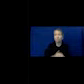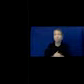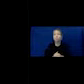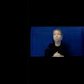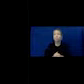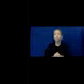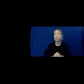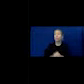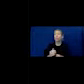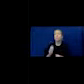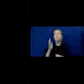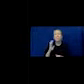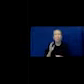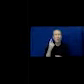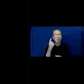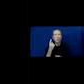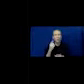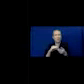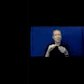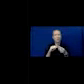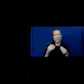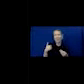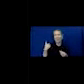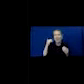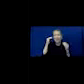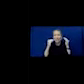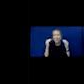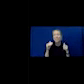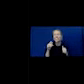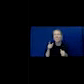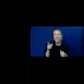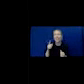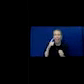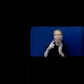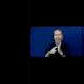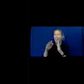Virginia Tech pictures, photos, footballs scattered around.